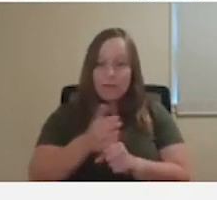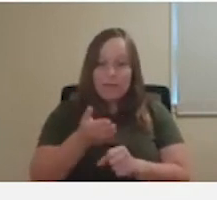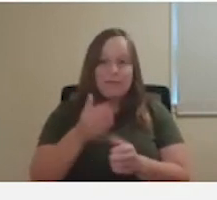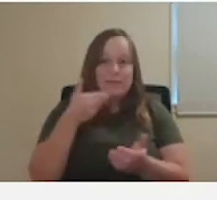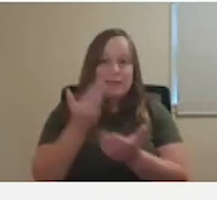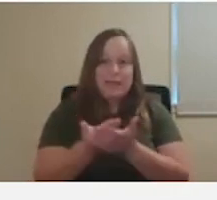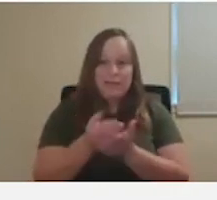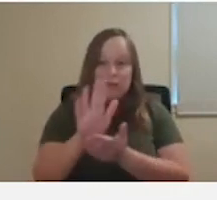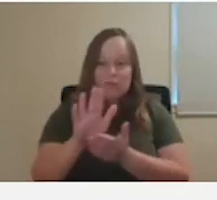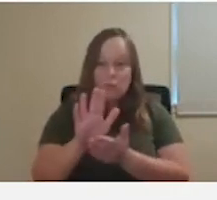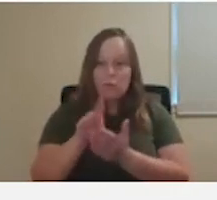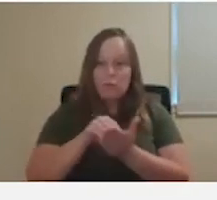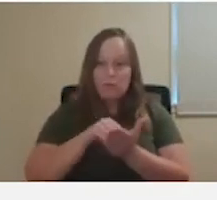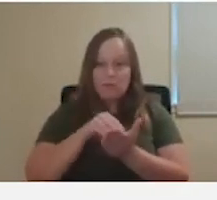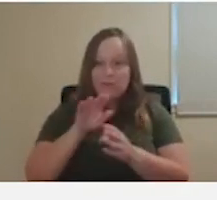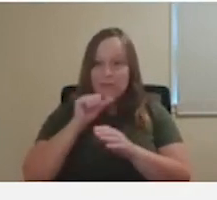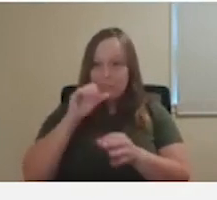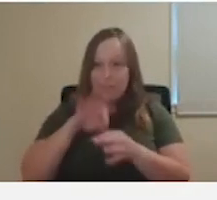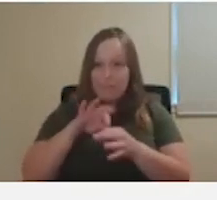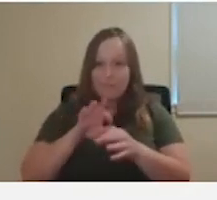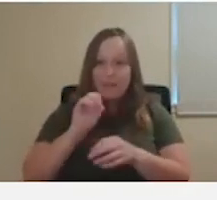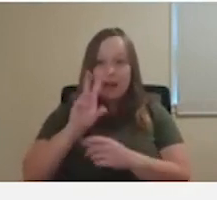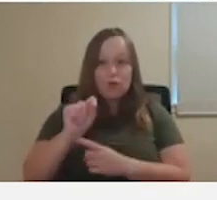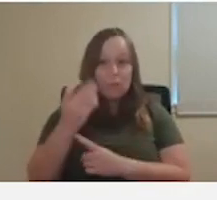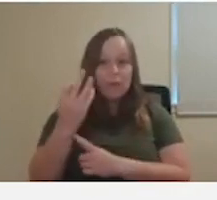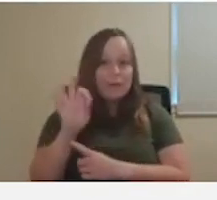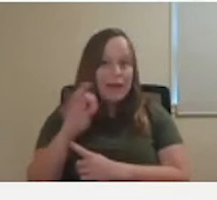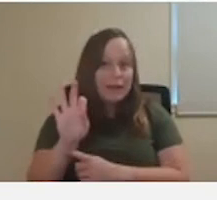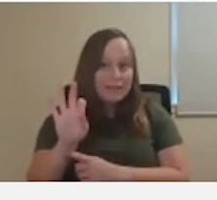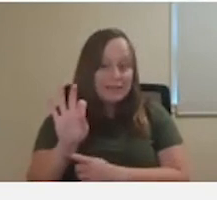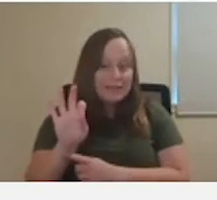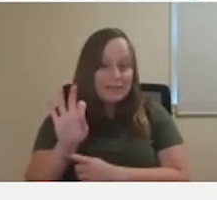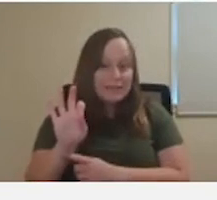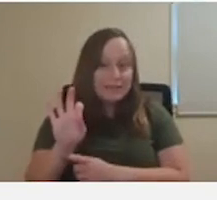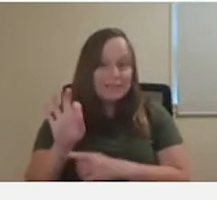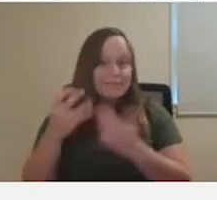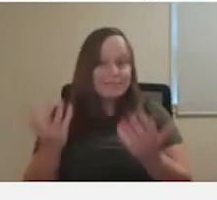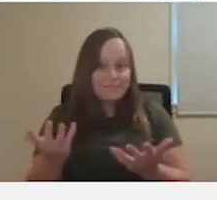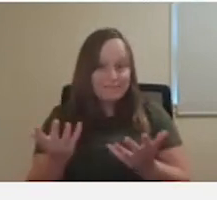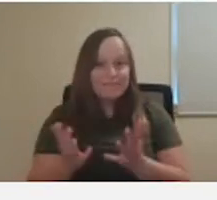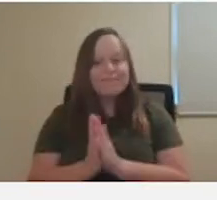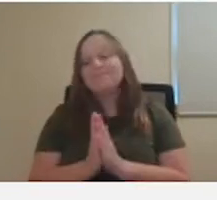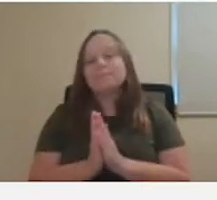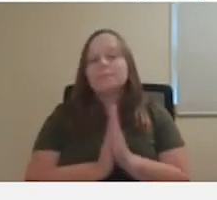of a ballot that's requested past October 19.